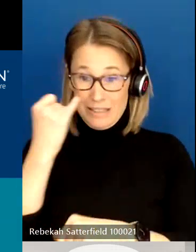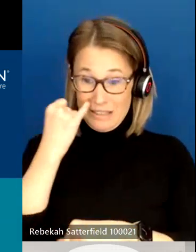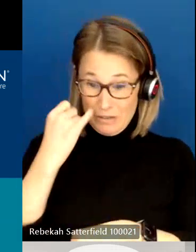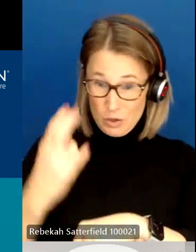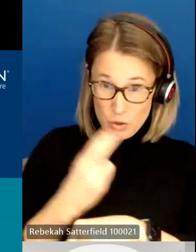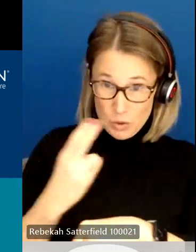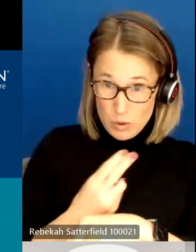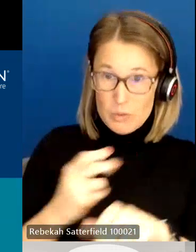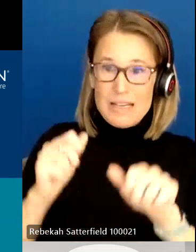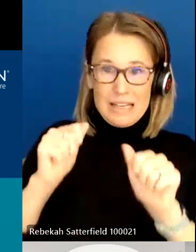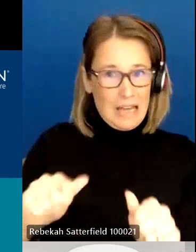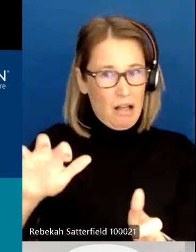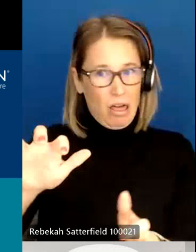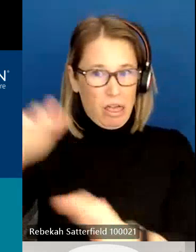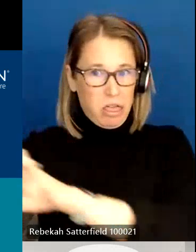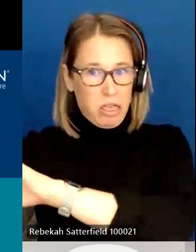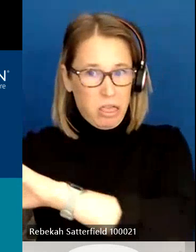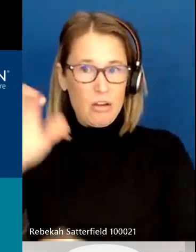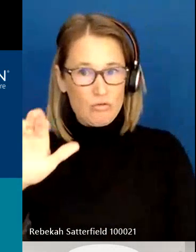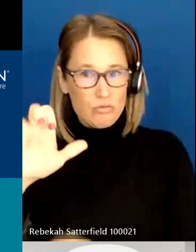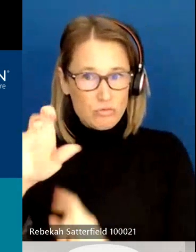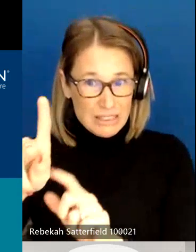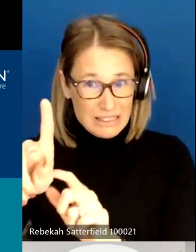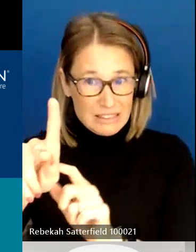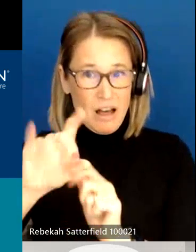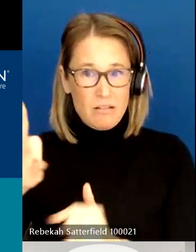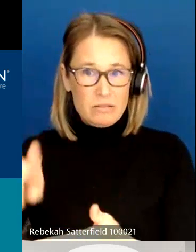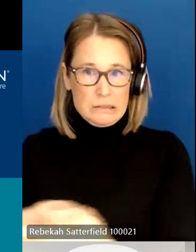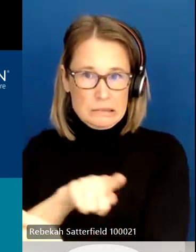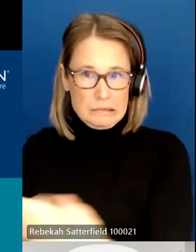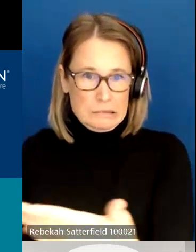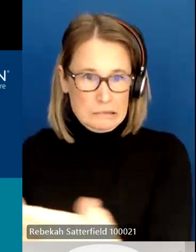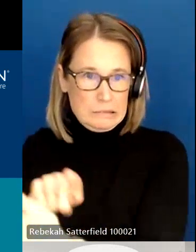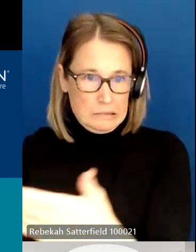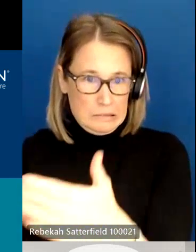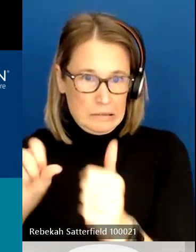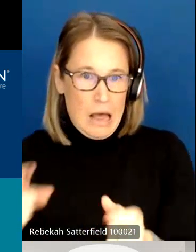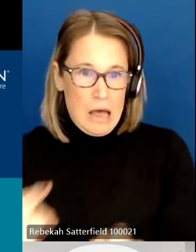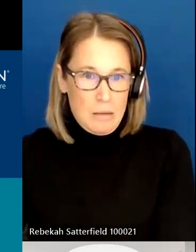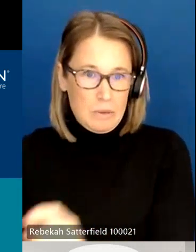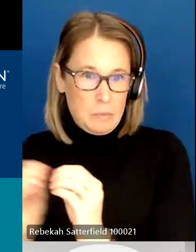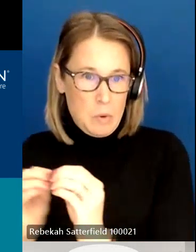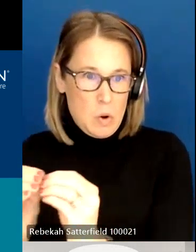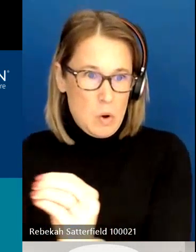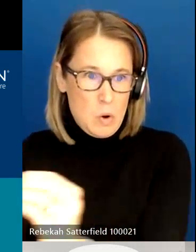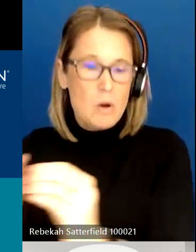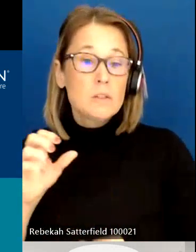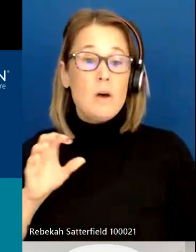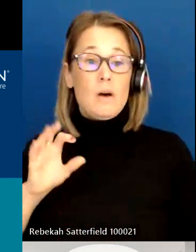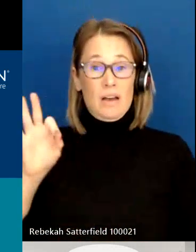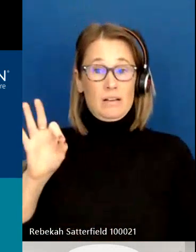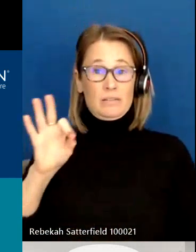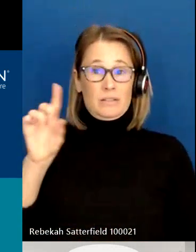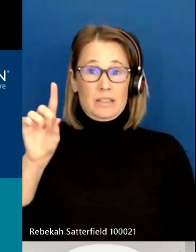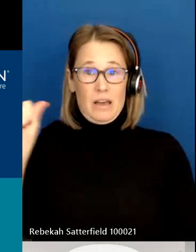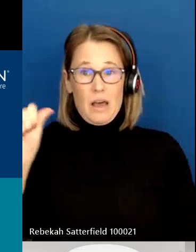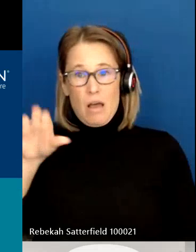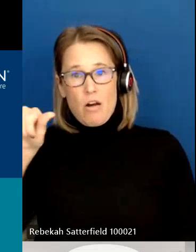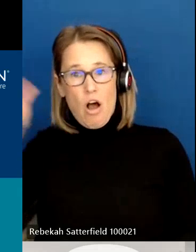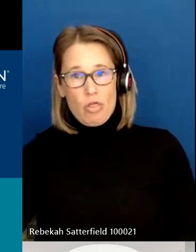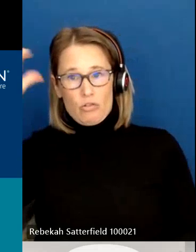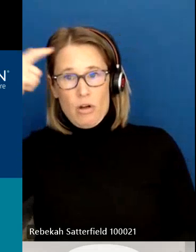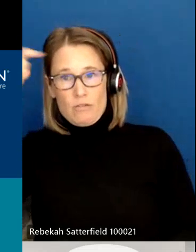disparities or the risk of discrimination and so the F FDA and others are requiring disclosures of